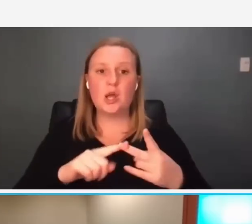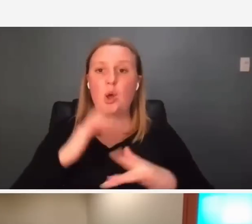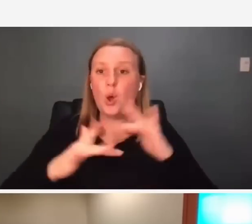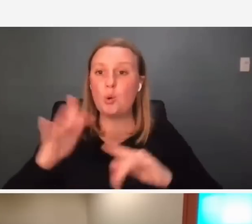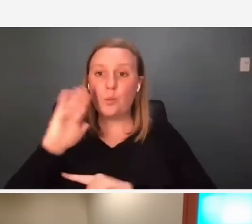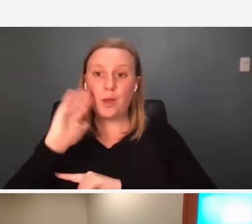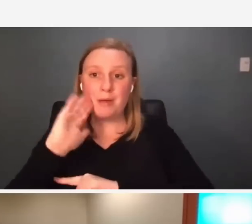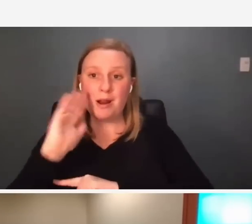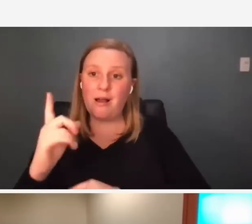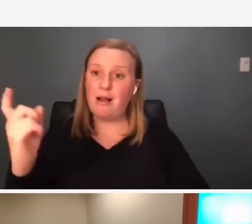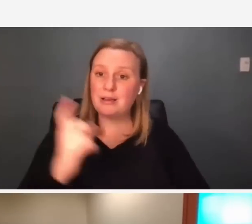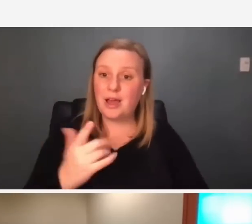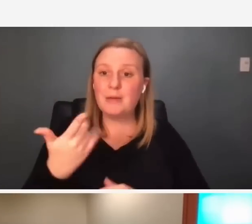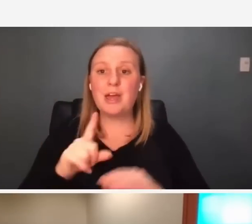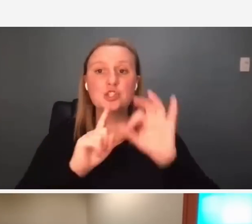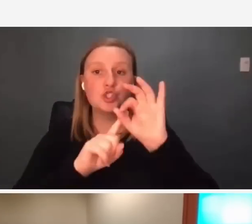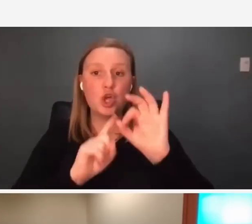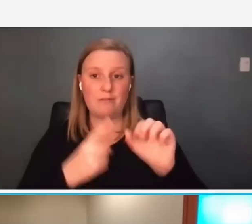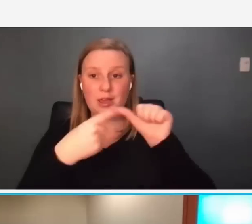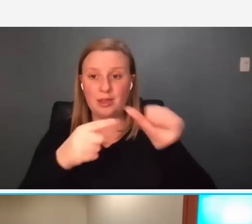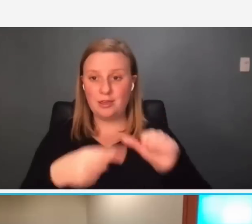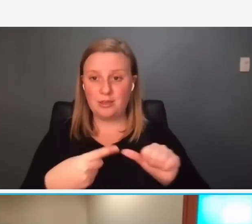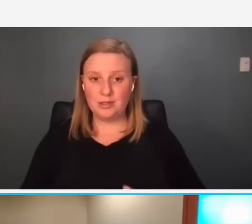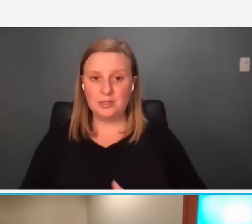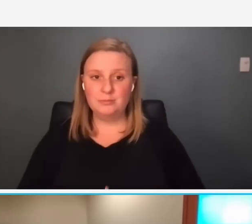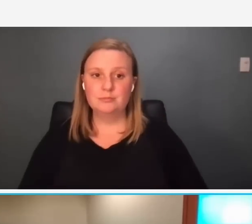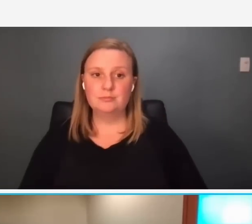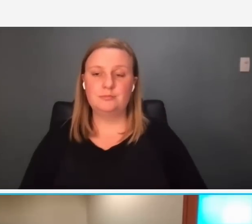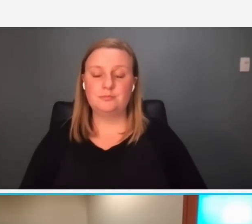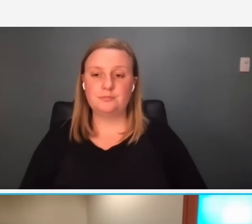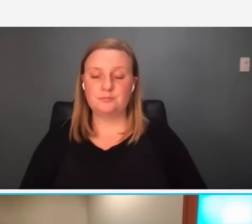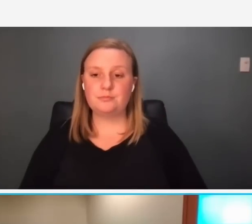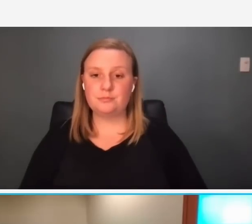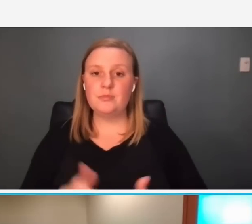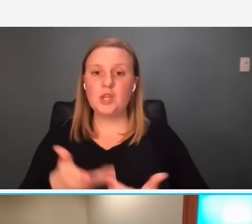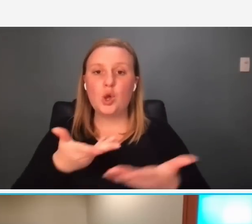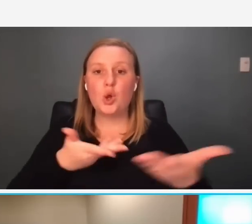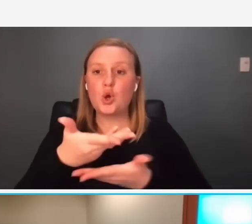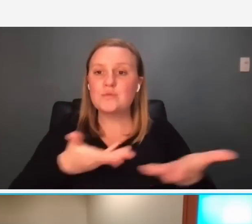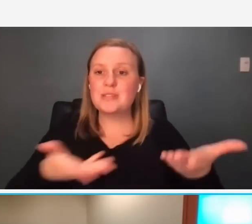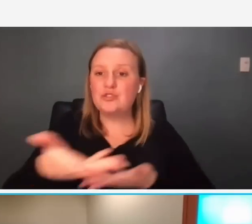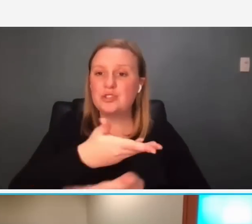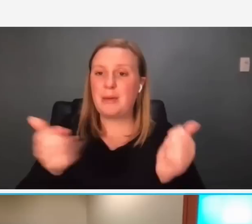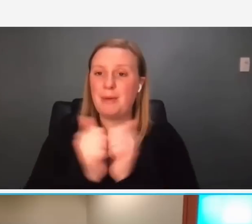Now I wanted to give a brief overview of what you'll find in consultation paper number one. It has several parts.